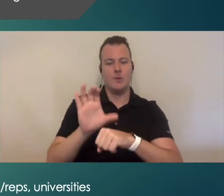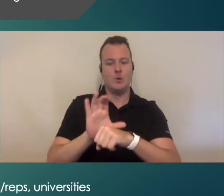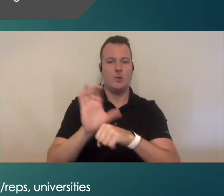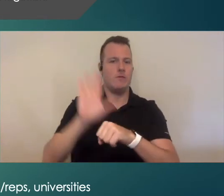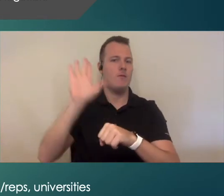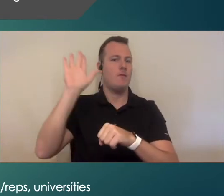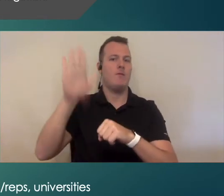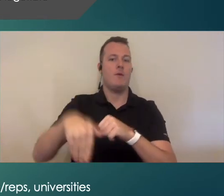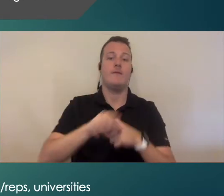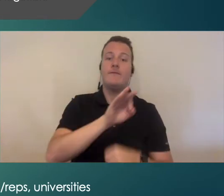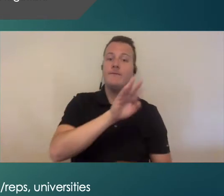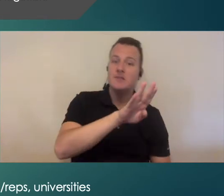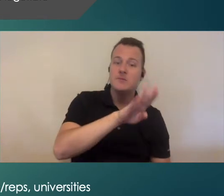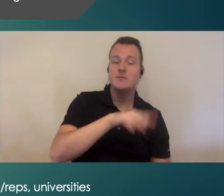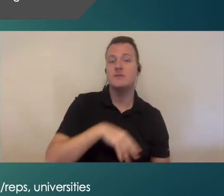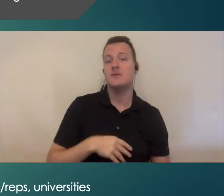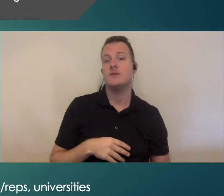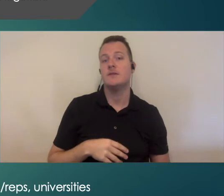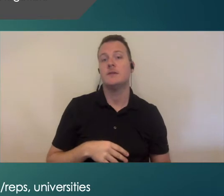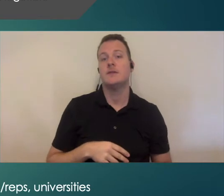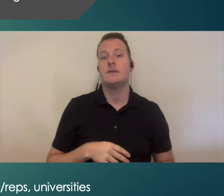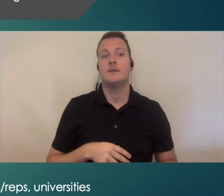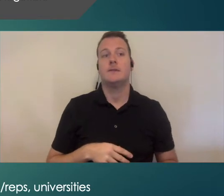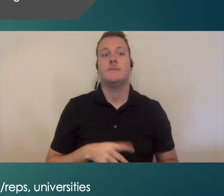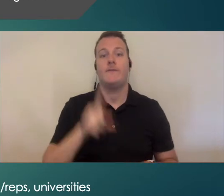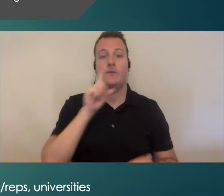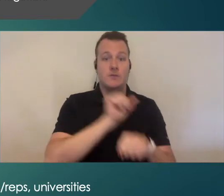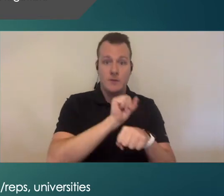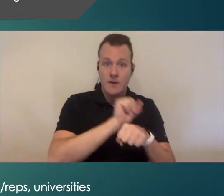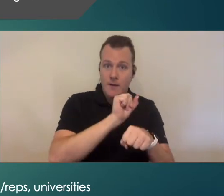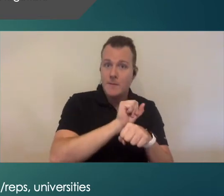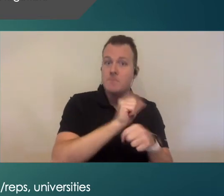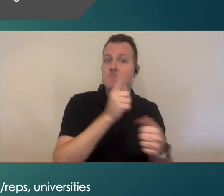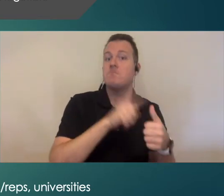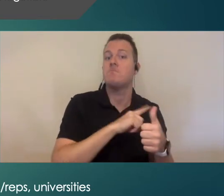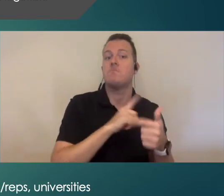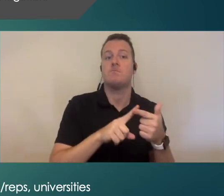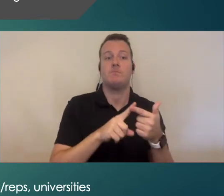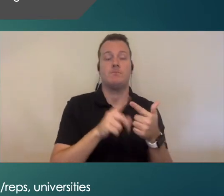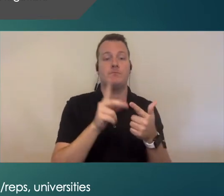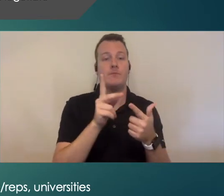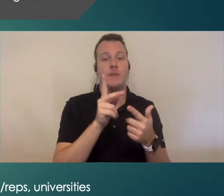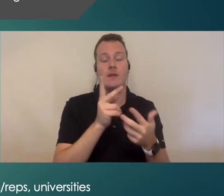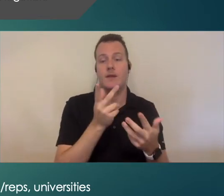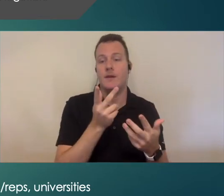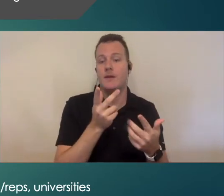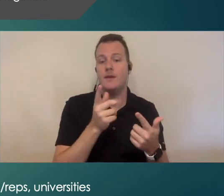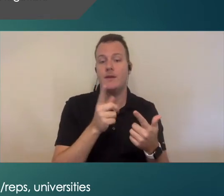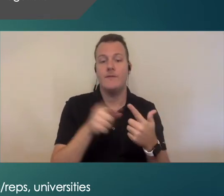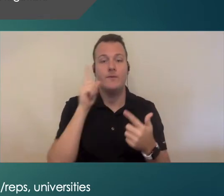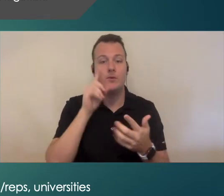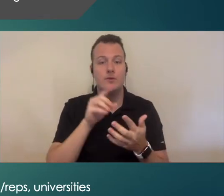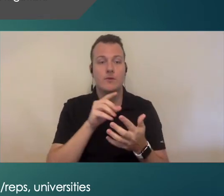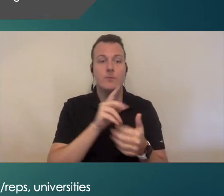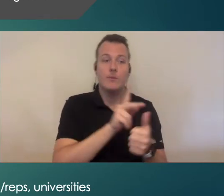different Facebook pages, both for career positions, professionals, and as students,